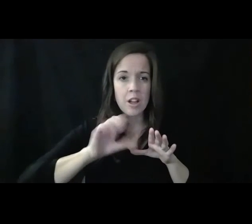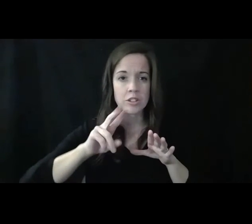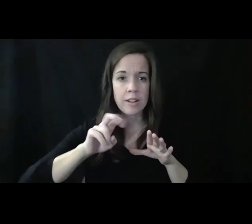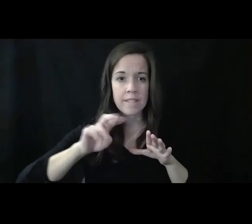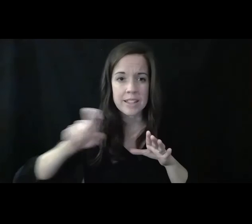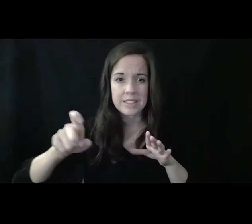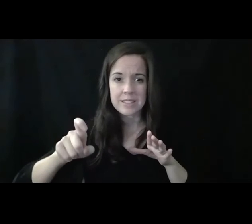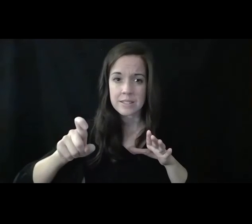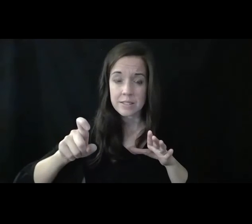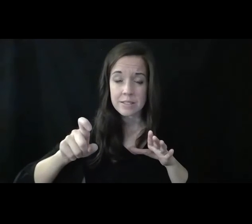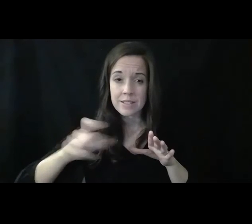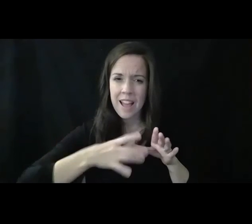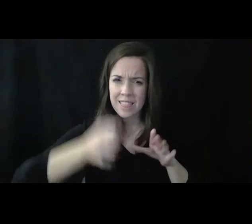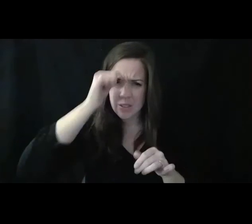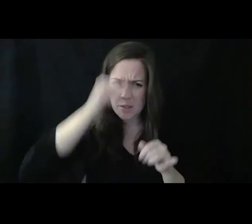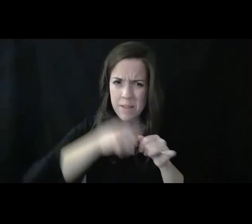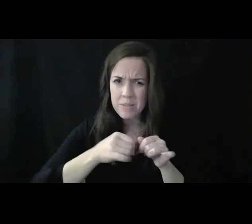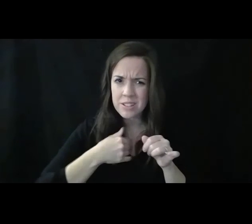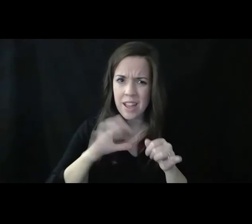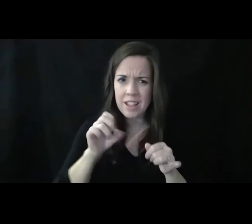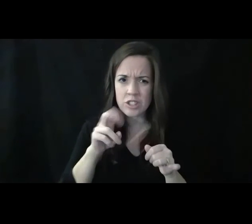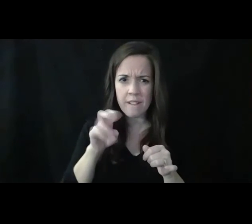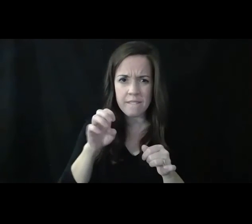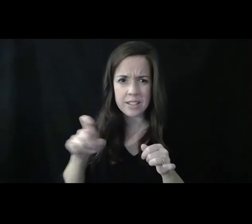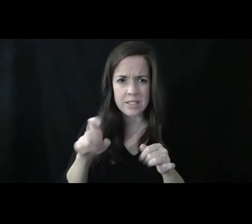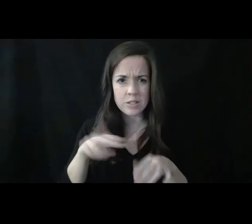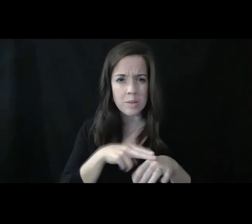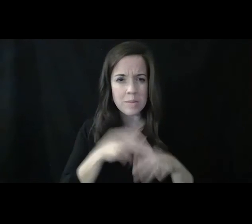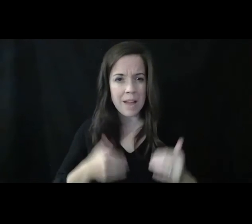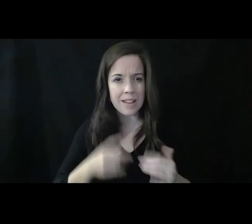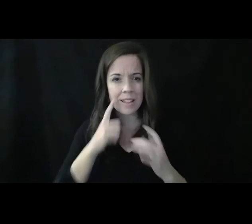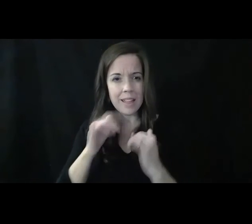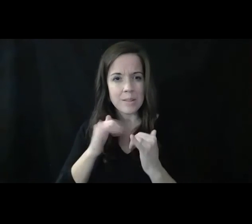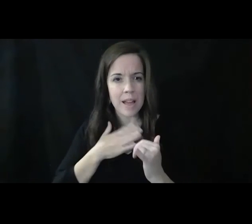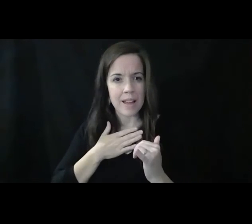she had a cervix, her body ordinary and so like mine), girl-sweat lacing